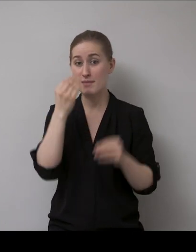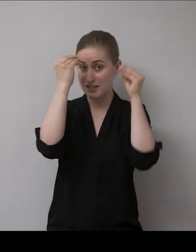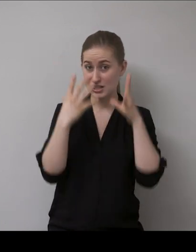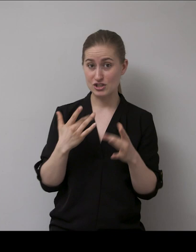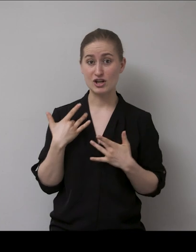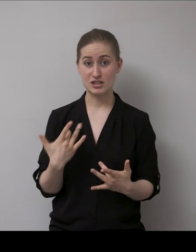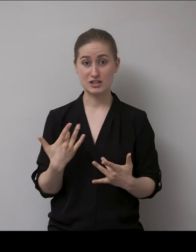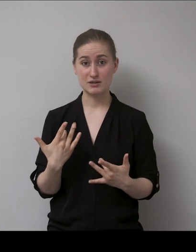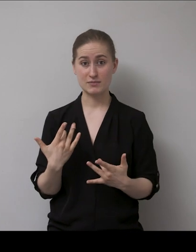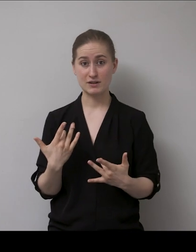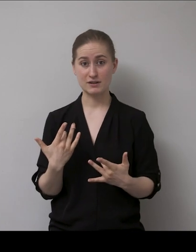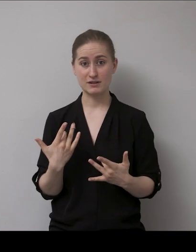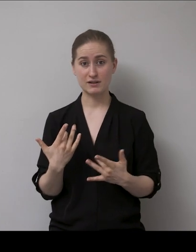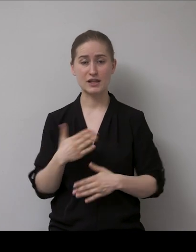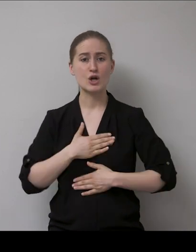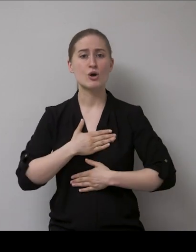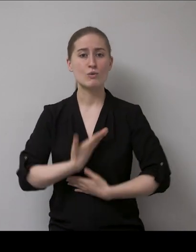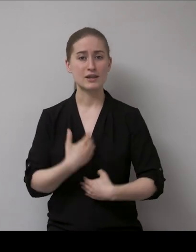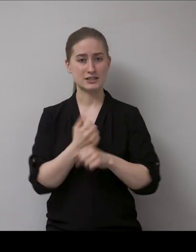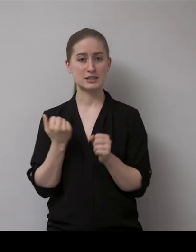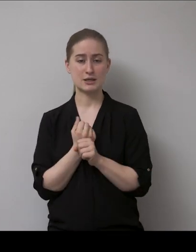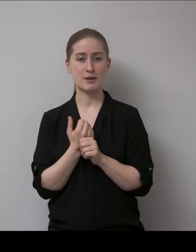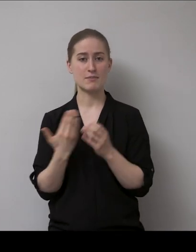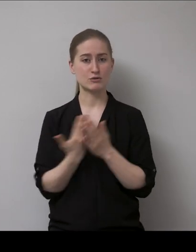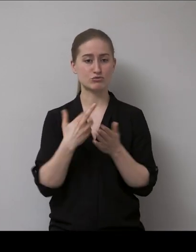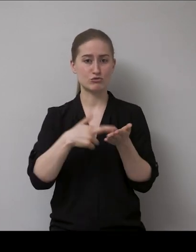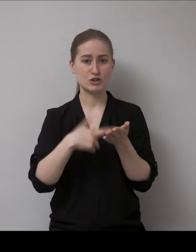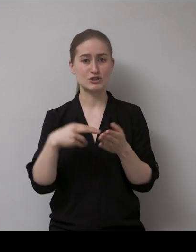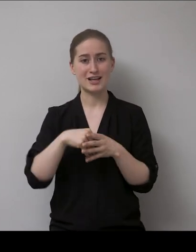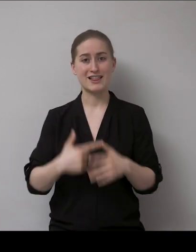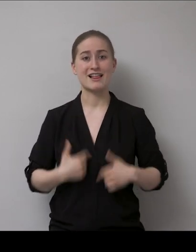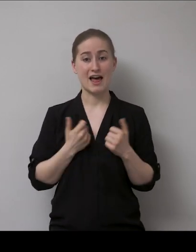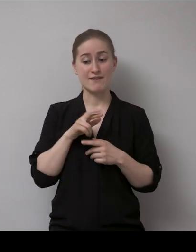"competent, "and willing to make original researchers "in the library and the laboratory.